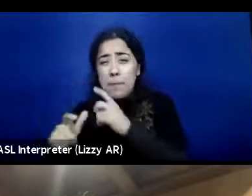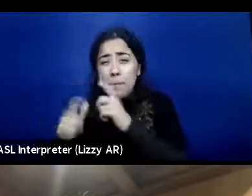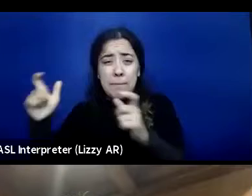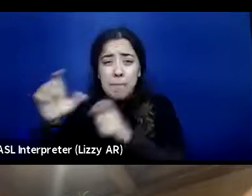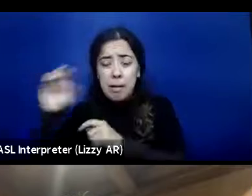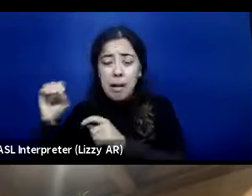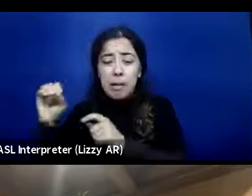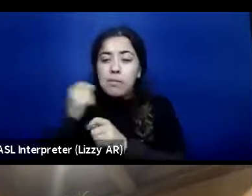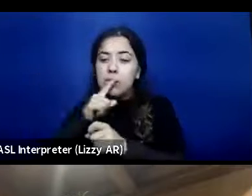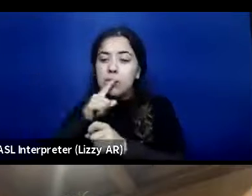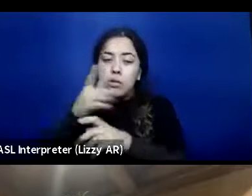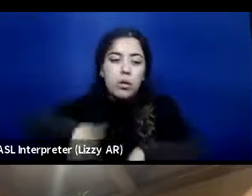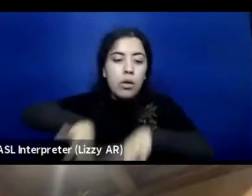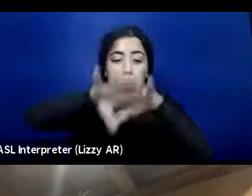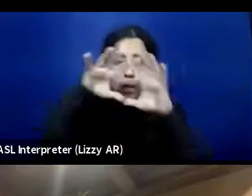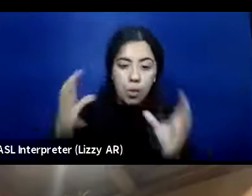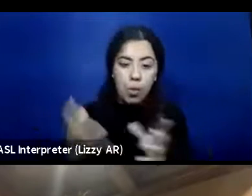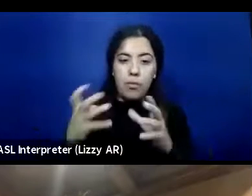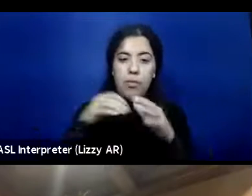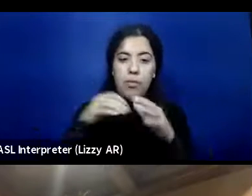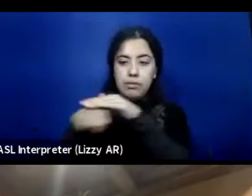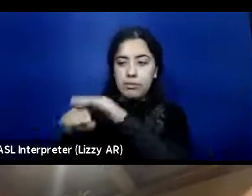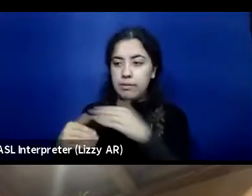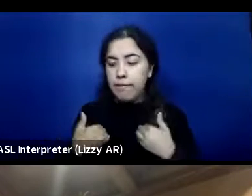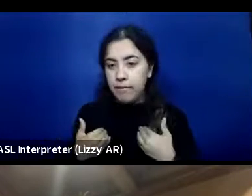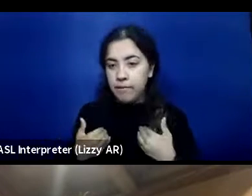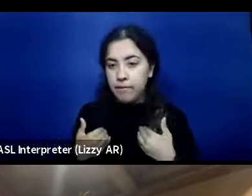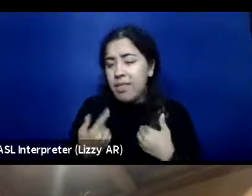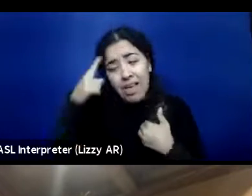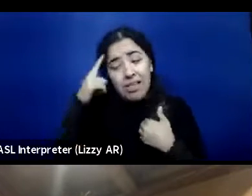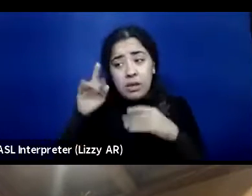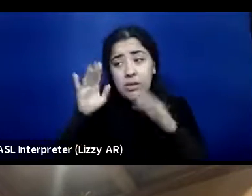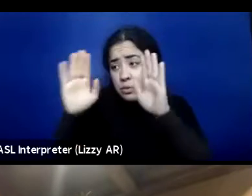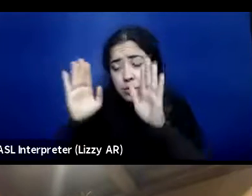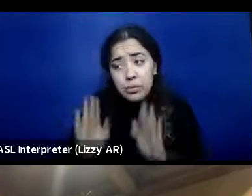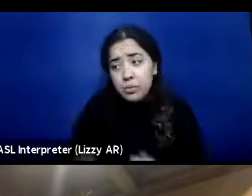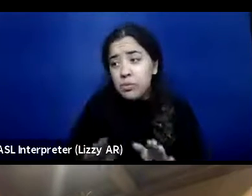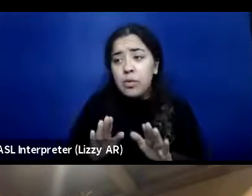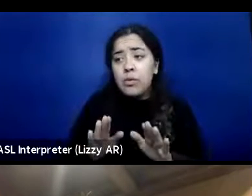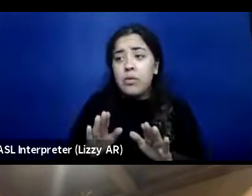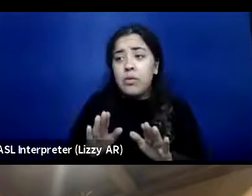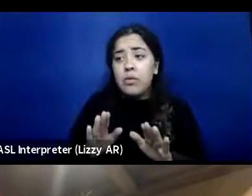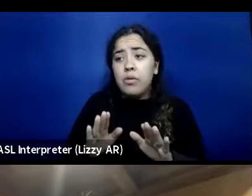a corporation is taken care of, you know, nationally. But if you were a global corporation,